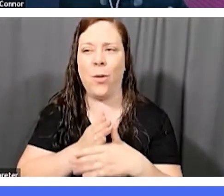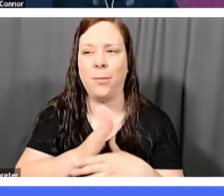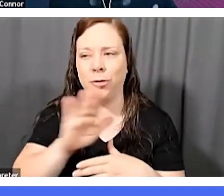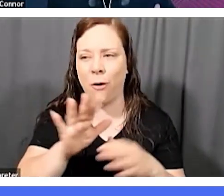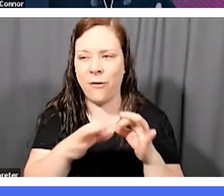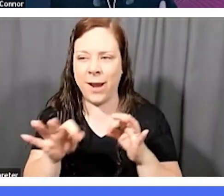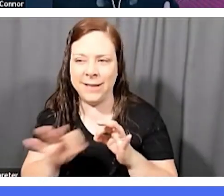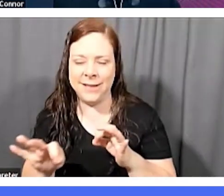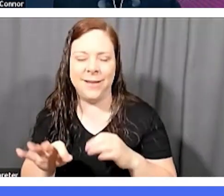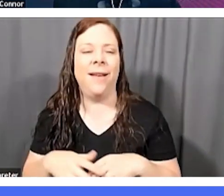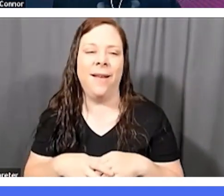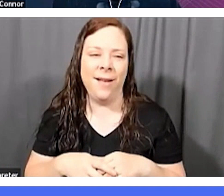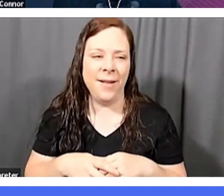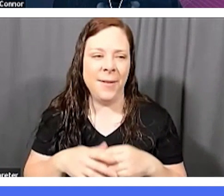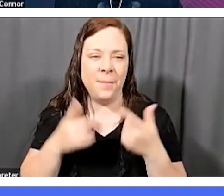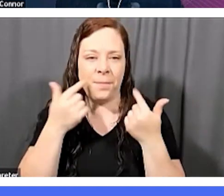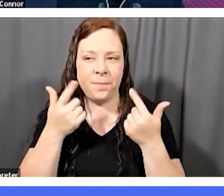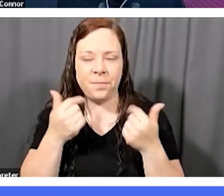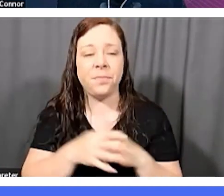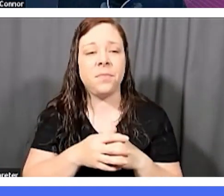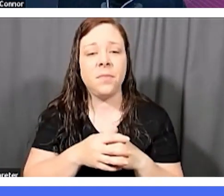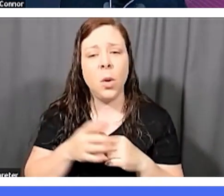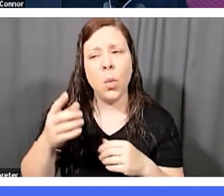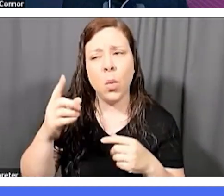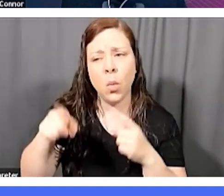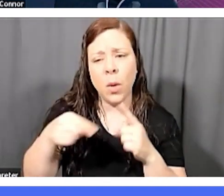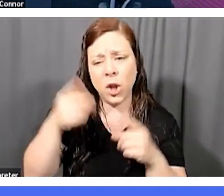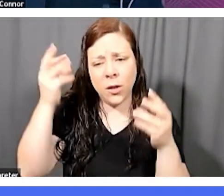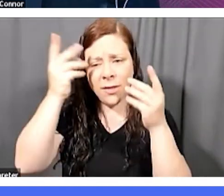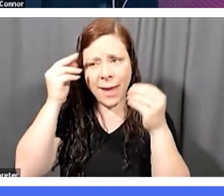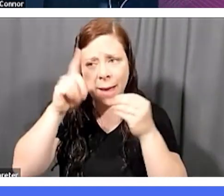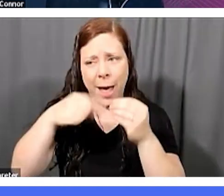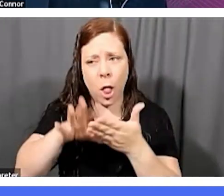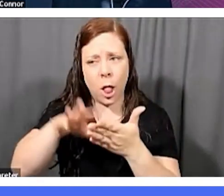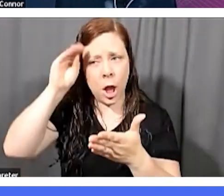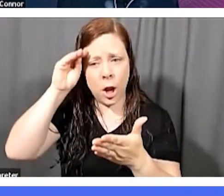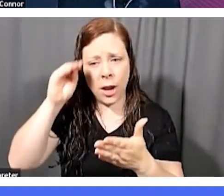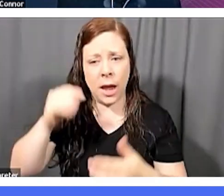So we talk, (chuckles) when we think about learning, I don't know about you, but for me, the first thing I think of is my eight year old kiddo, right?